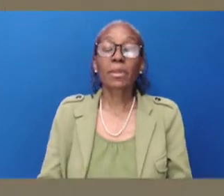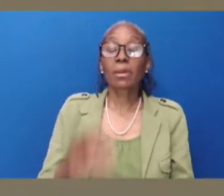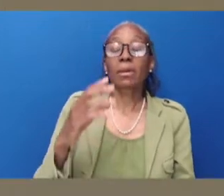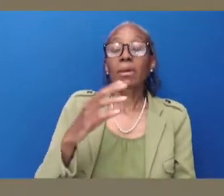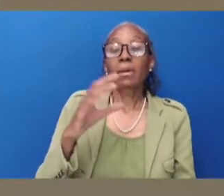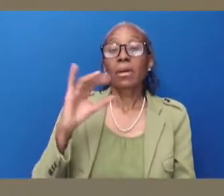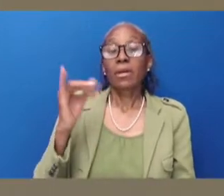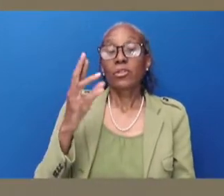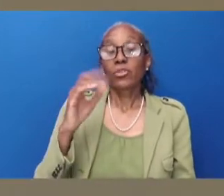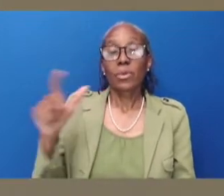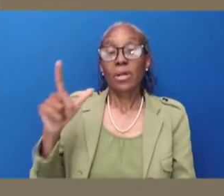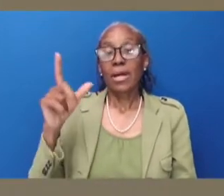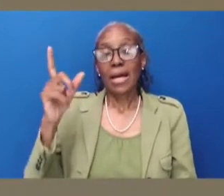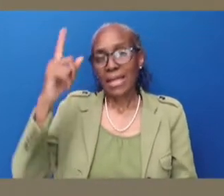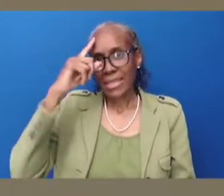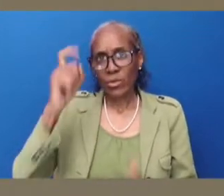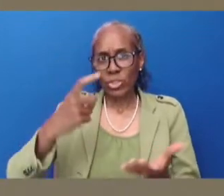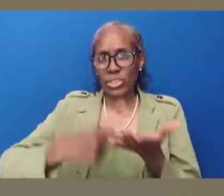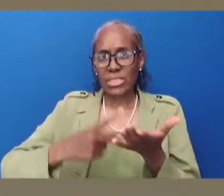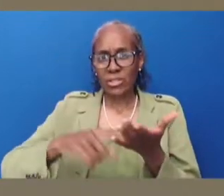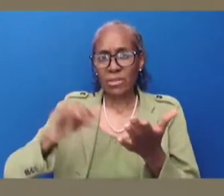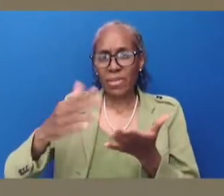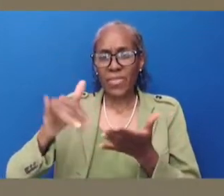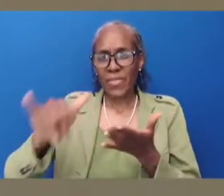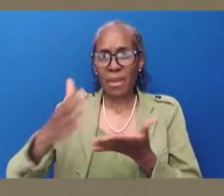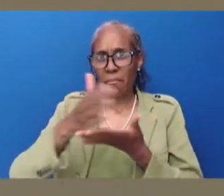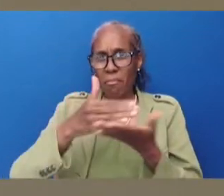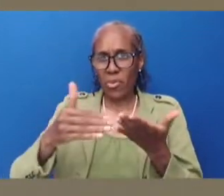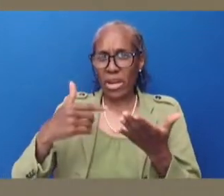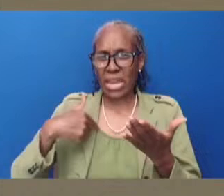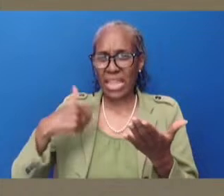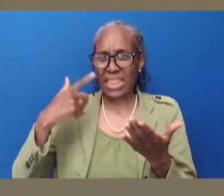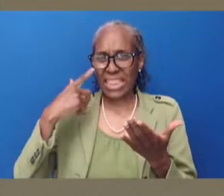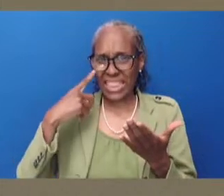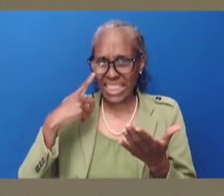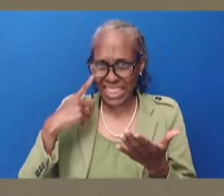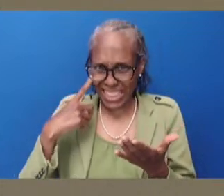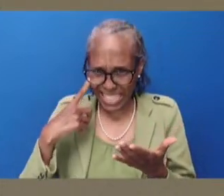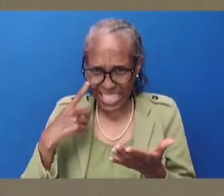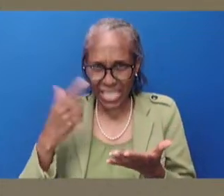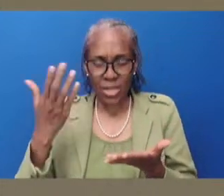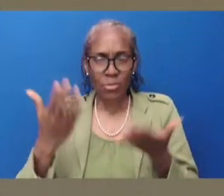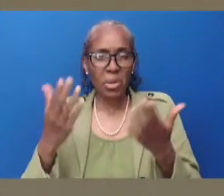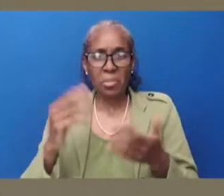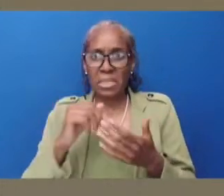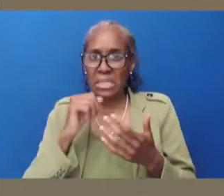BRING THAT BACK.